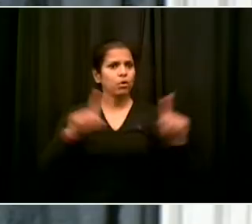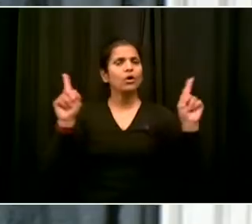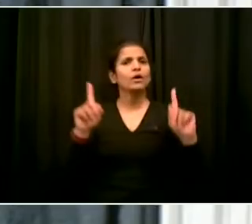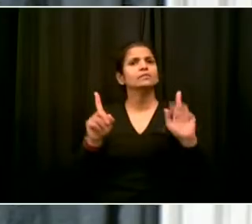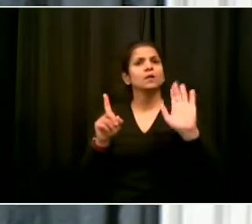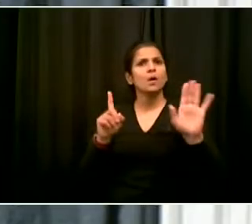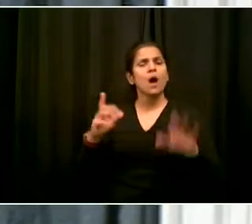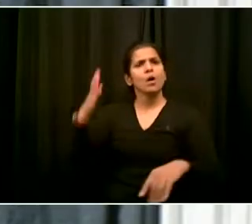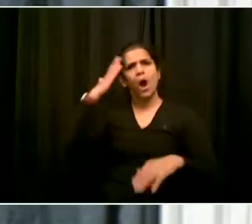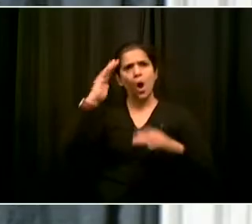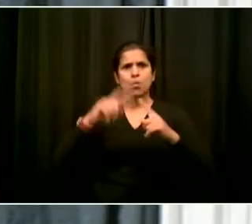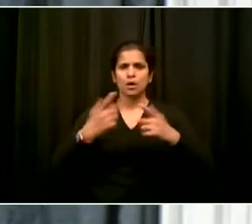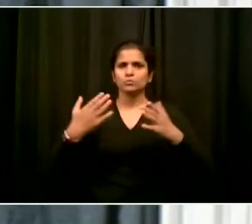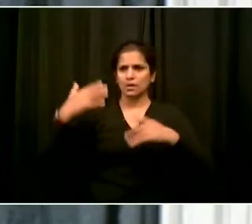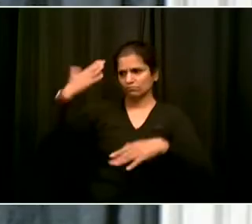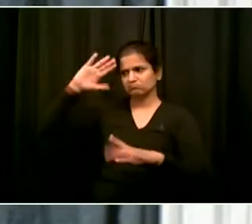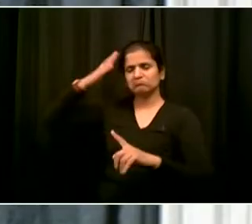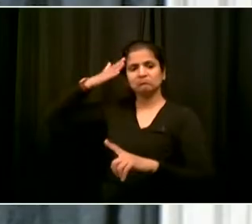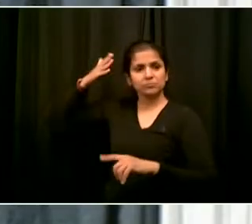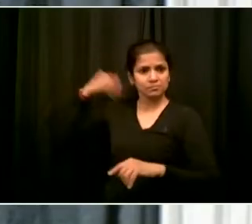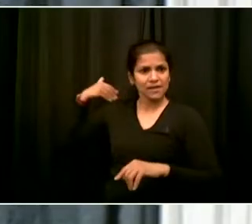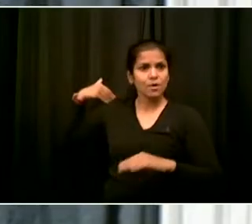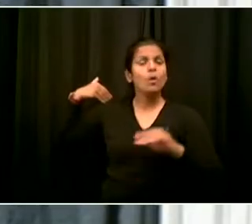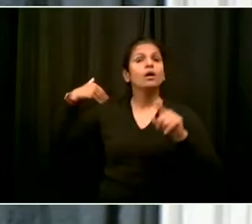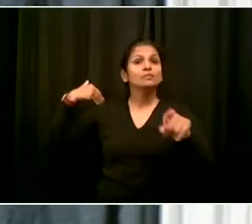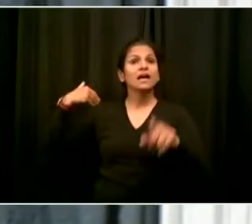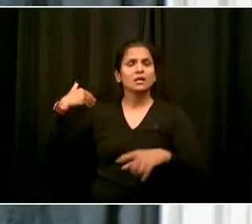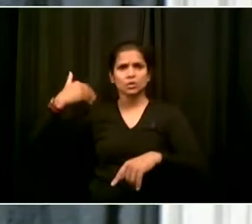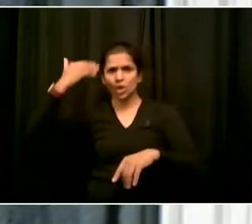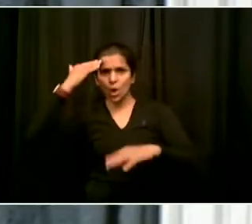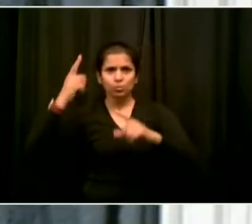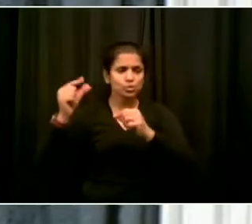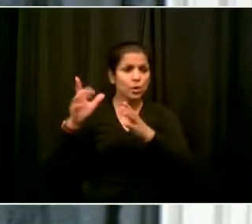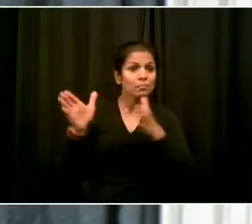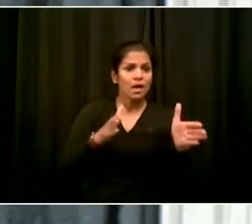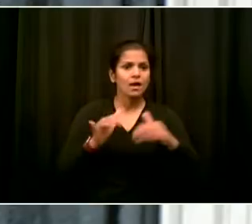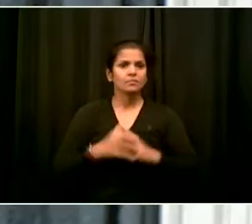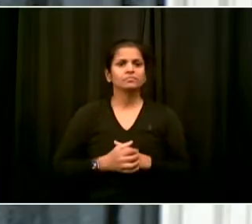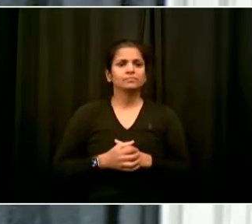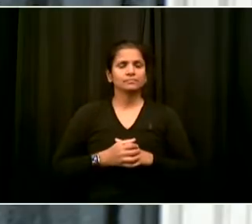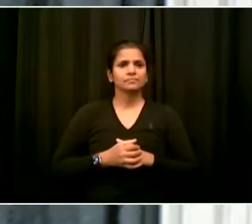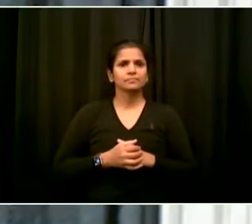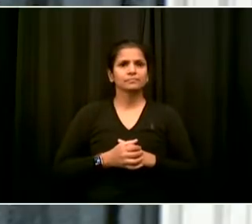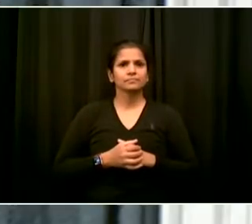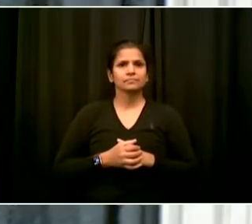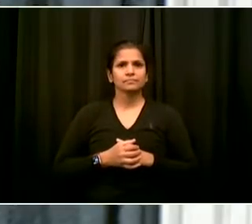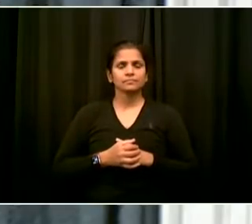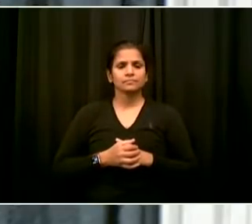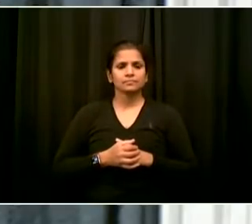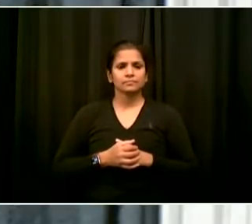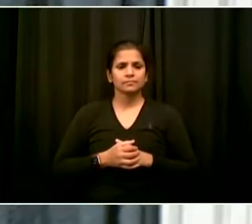BUT THIS IS A MARATHON, NOT A SPRRINT, AND THIS IS A LONG, LOG